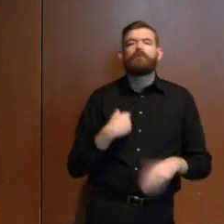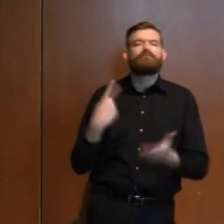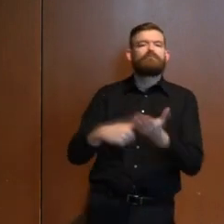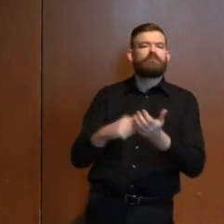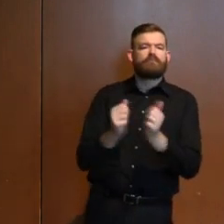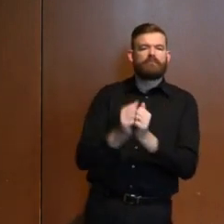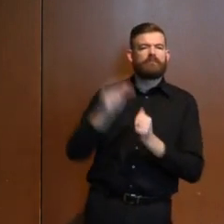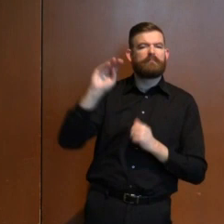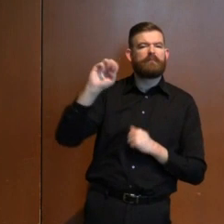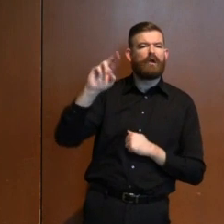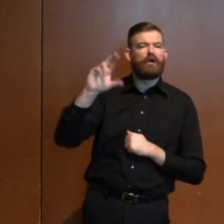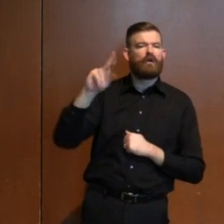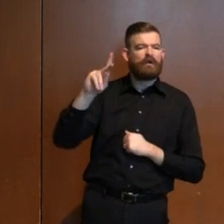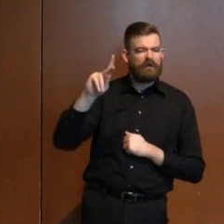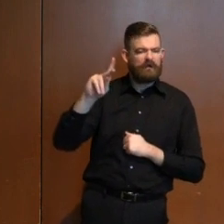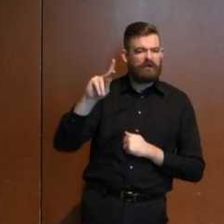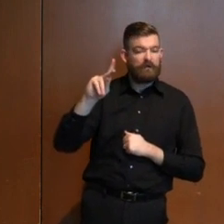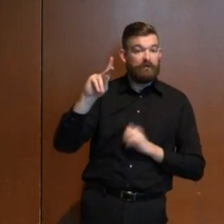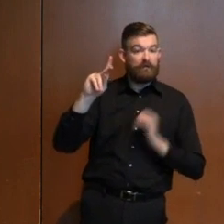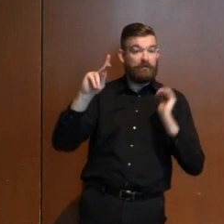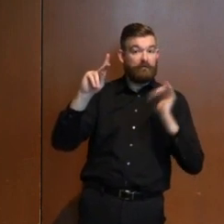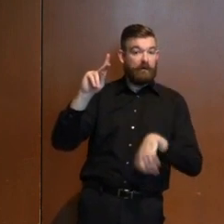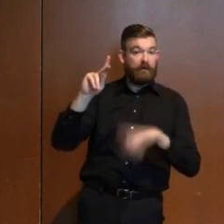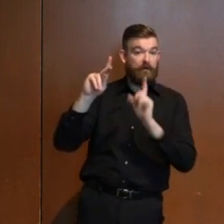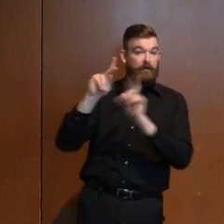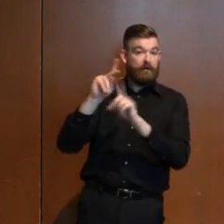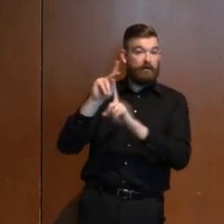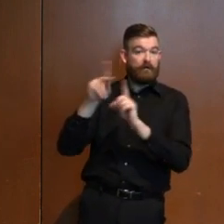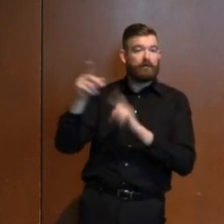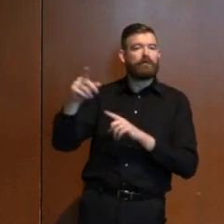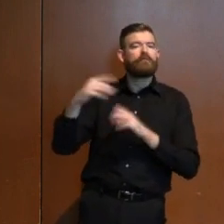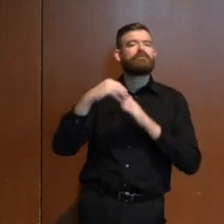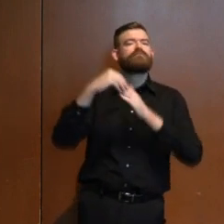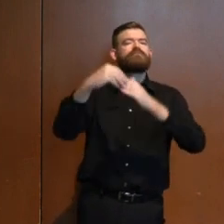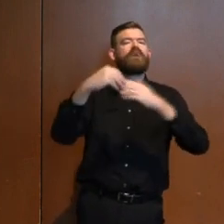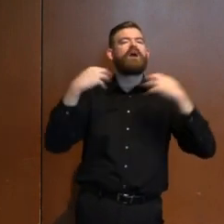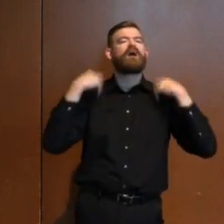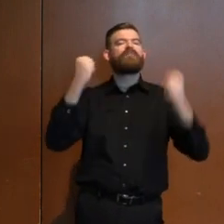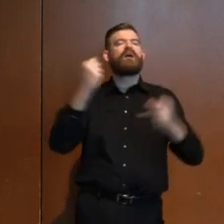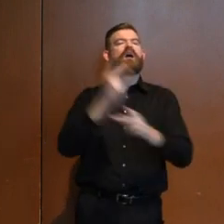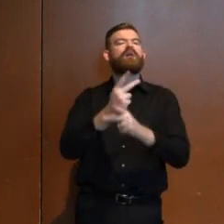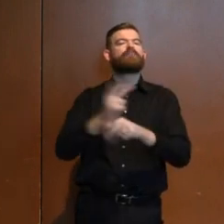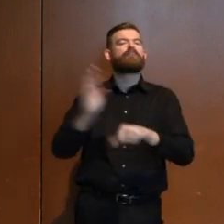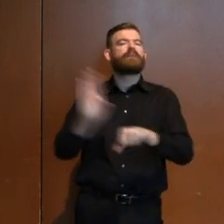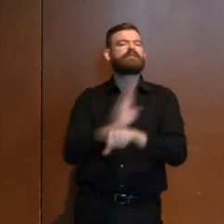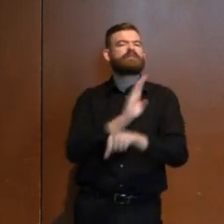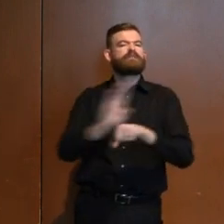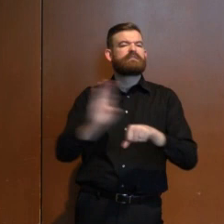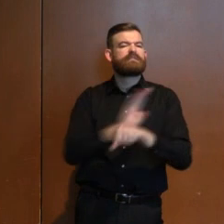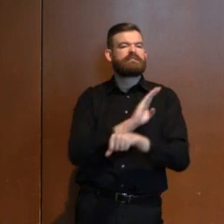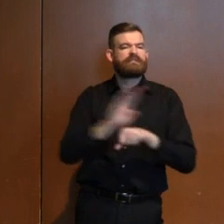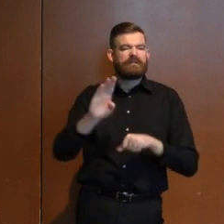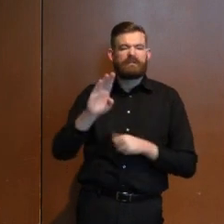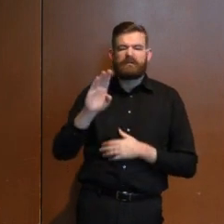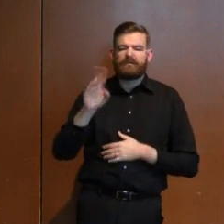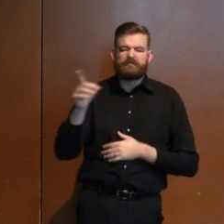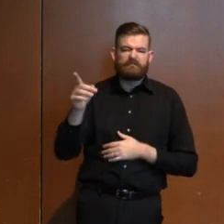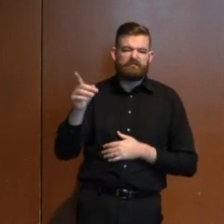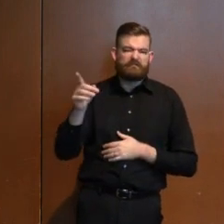I JUST HAD A BRIEF AND VERY PRODUCTIVE CONVERSATION WITH THE CHIEF EXECUTIVE OFFICER OF MERCK ONE OF OUR PRIVATE SECTOR OPERATIONS A LEADER IN HEALTH